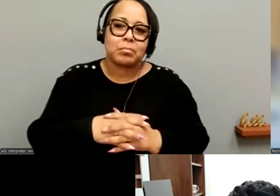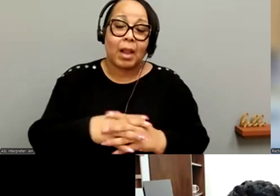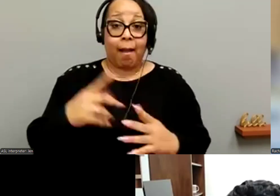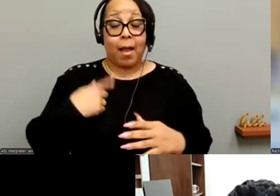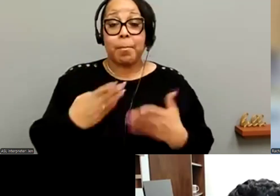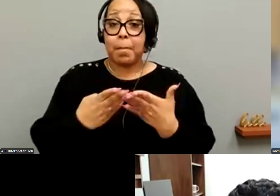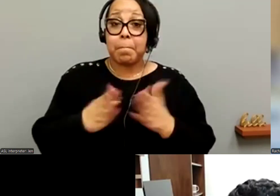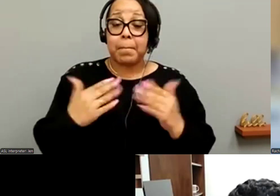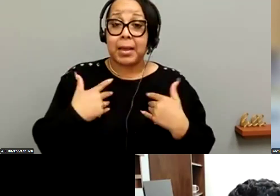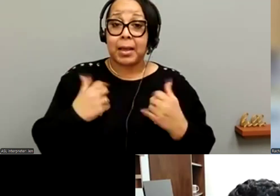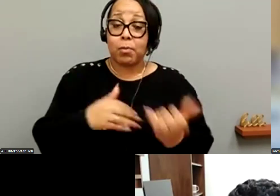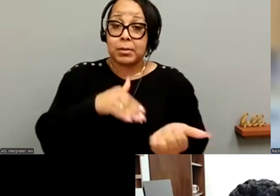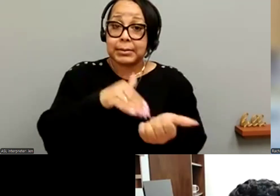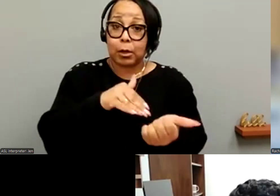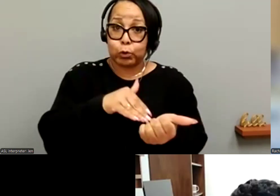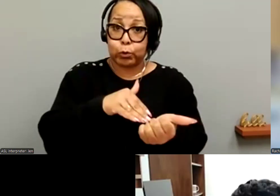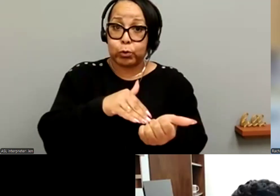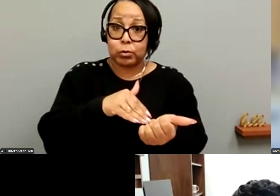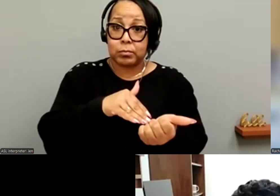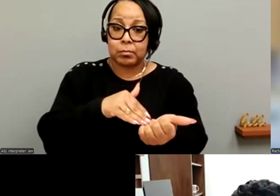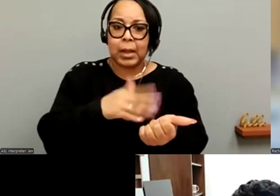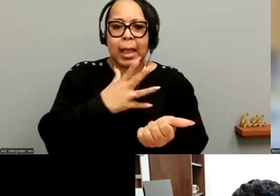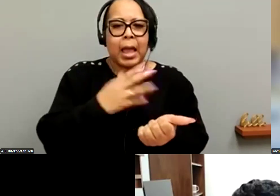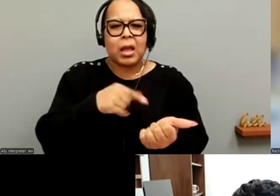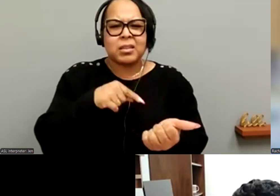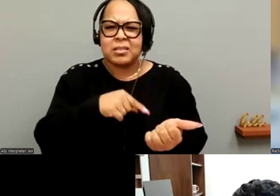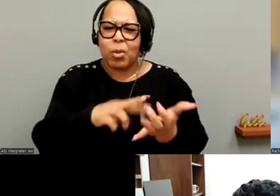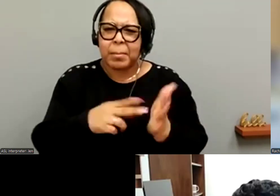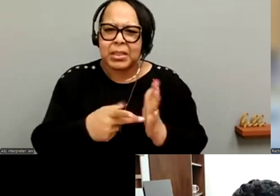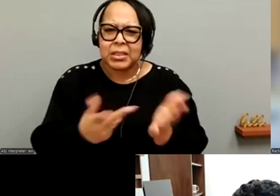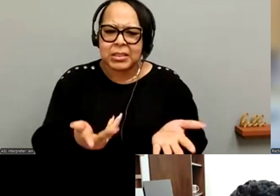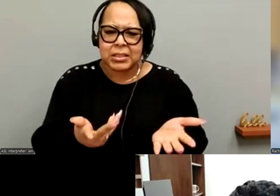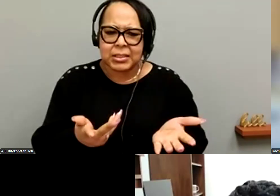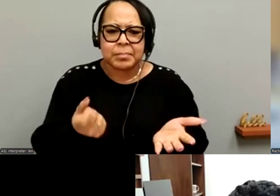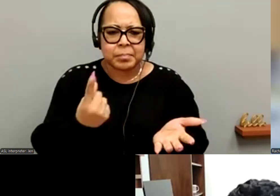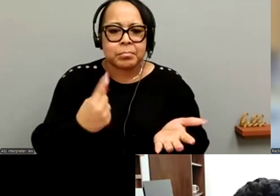13:08:56 health doctor, and what that 13:09:00 means is that I treat